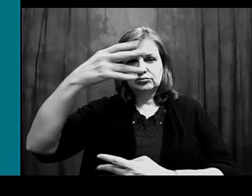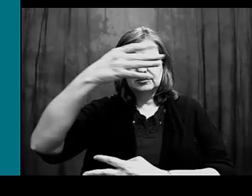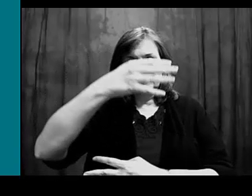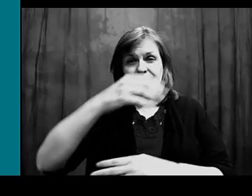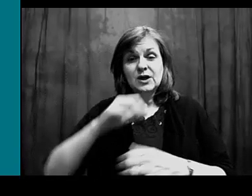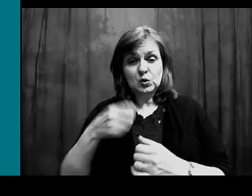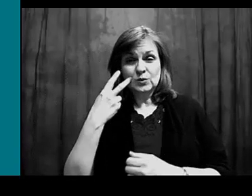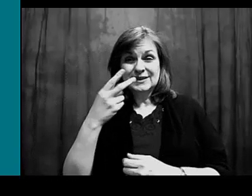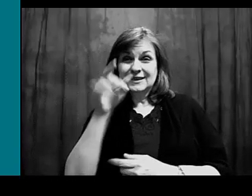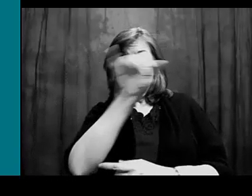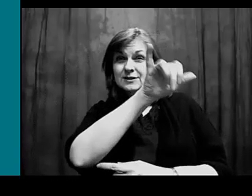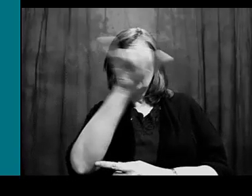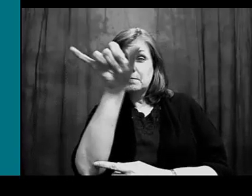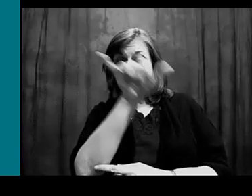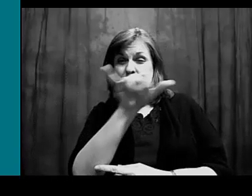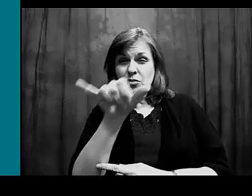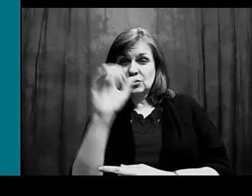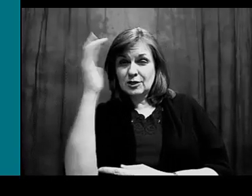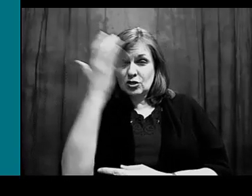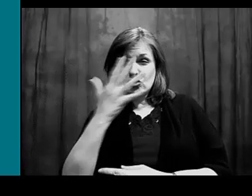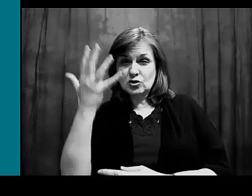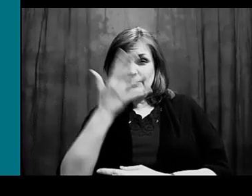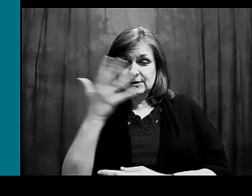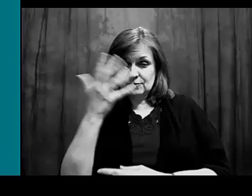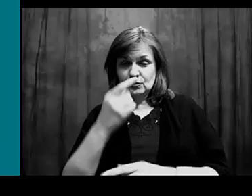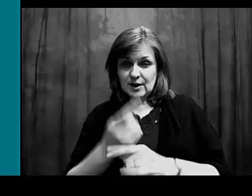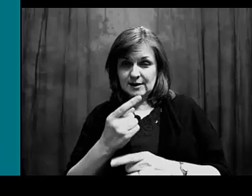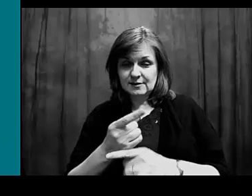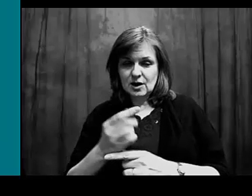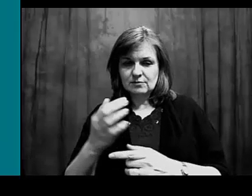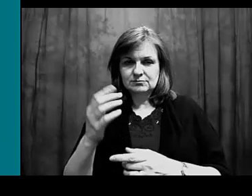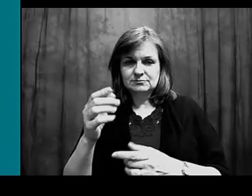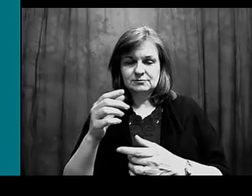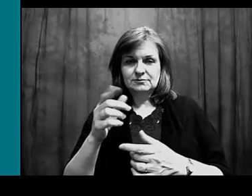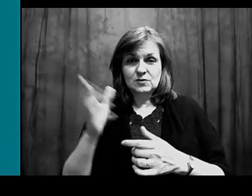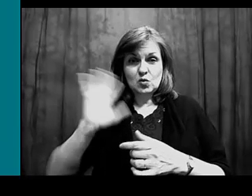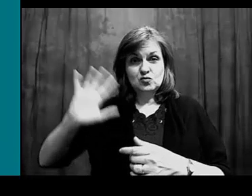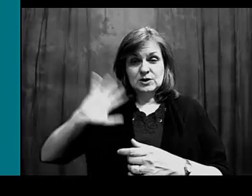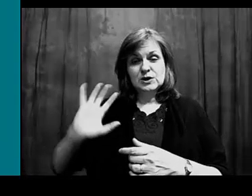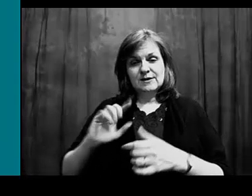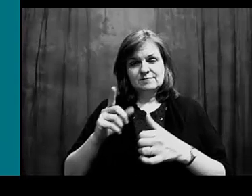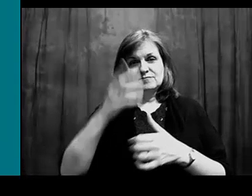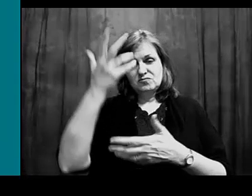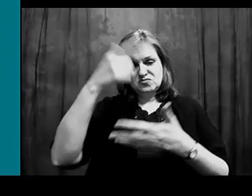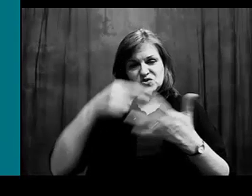now you see similarities between these right? these guys were originally one species